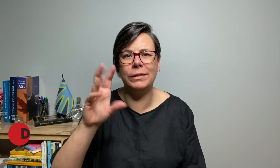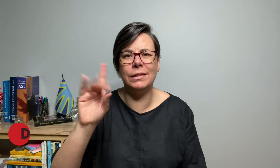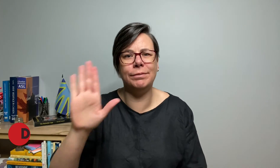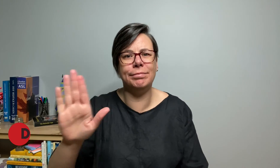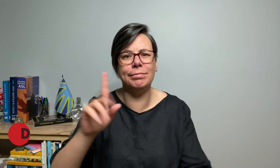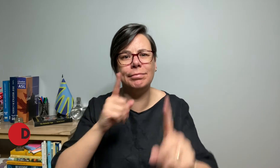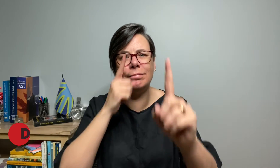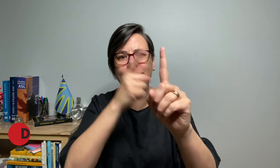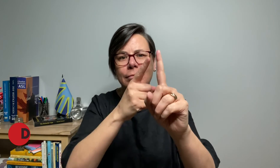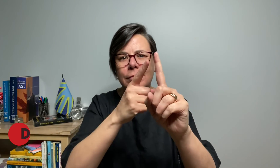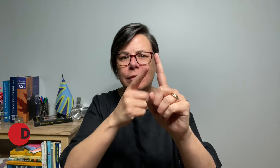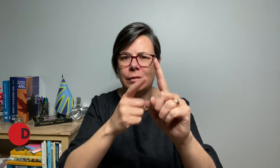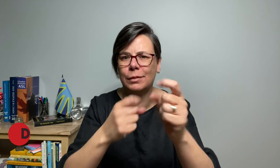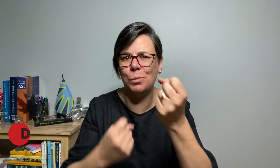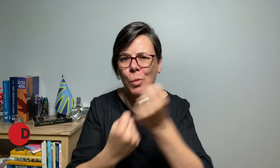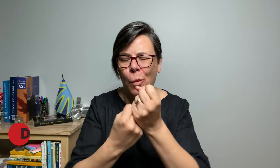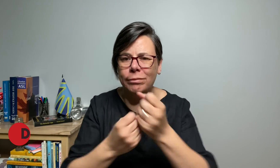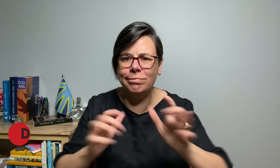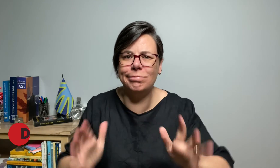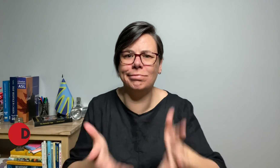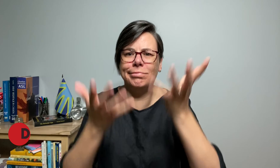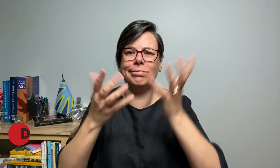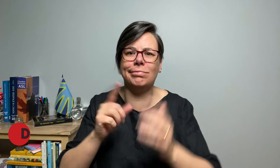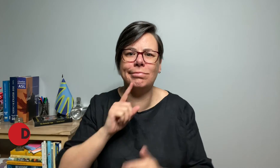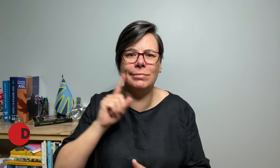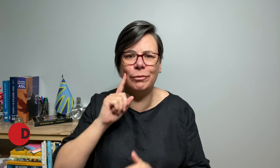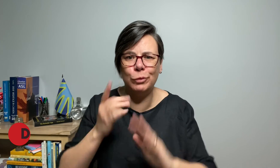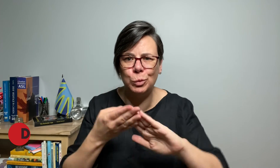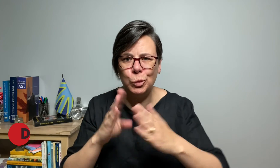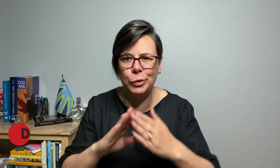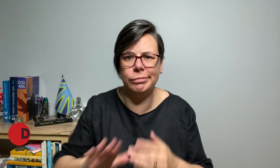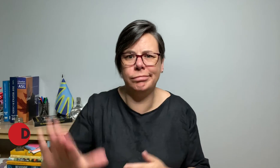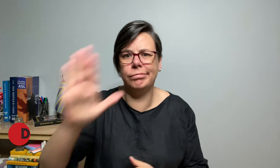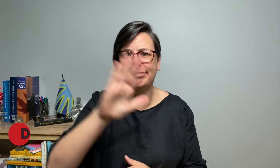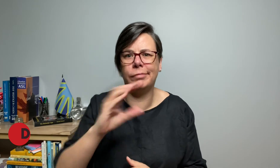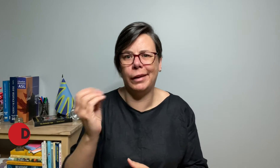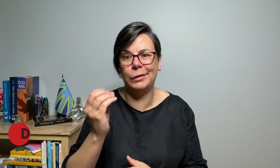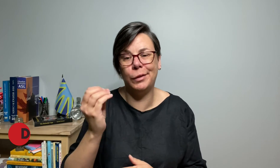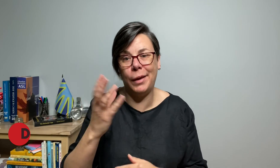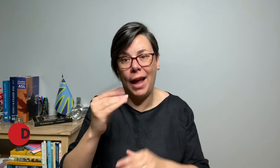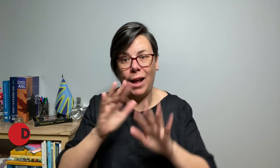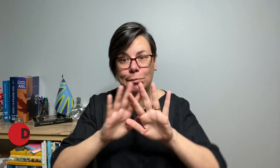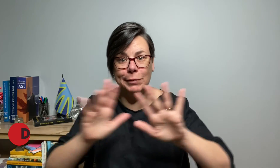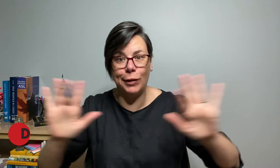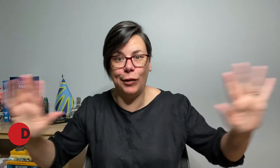OCSD's purpose is to support and uplift the Deaf community in Ontario and beyond.